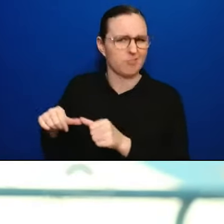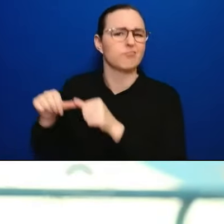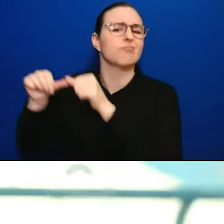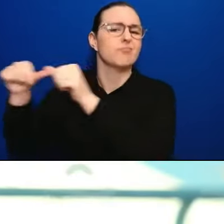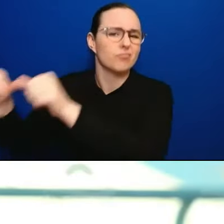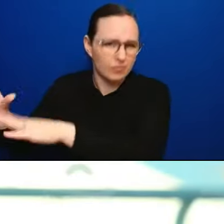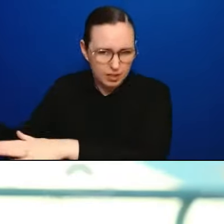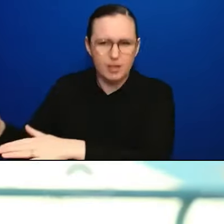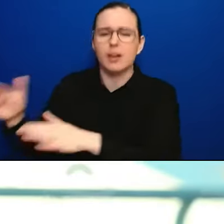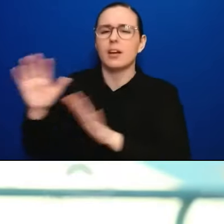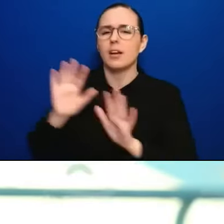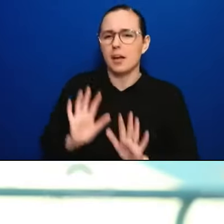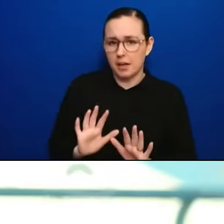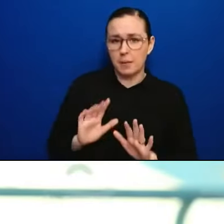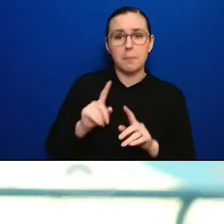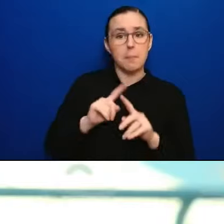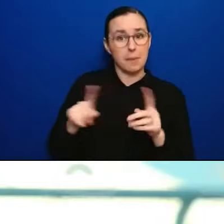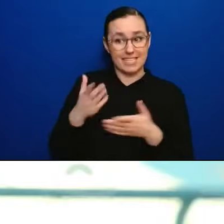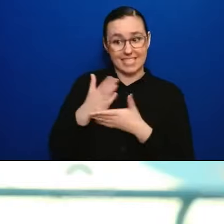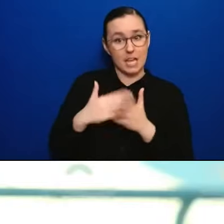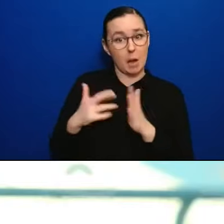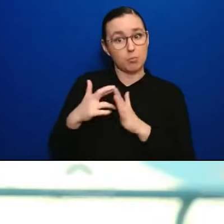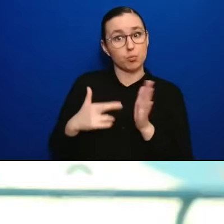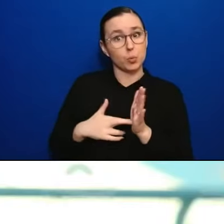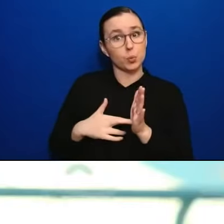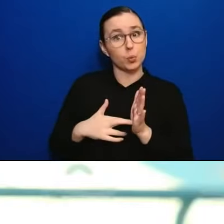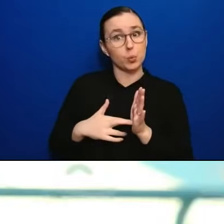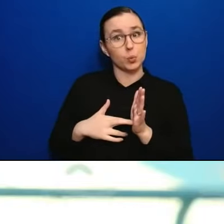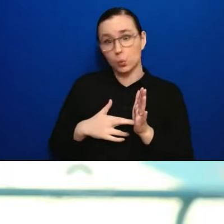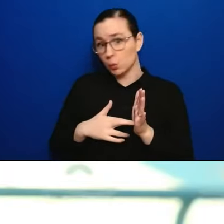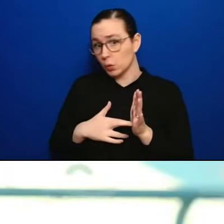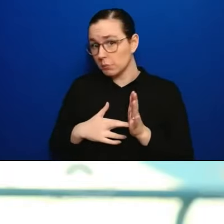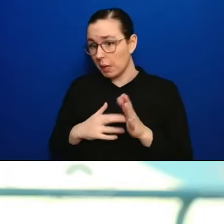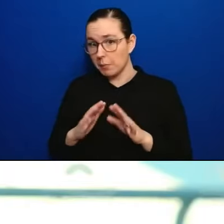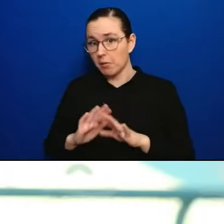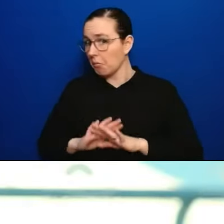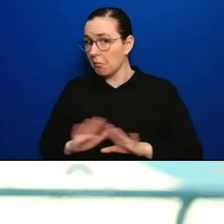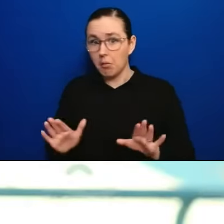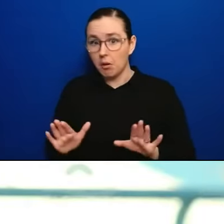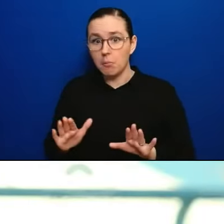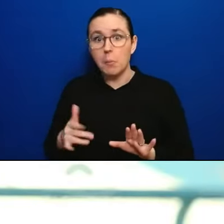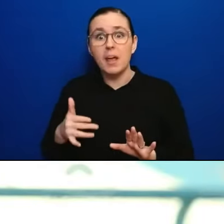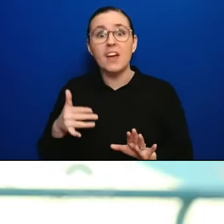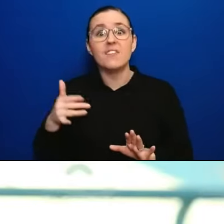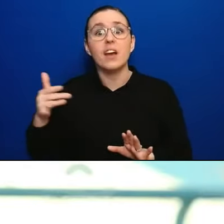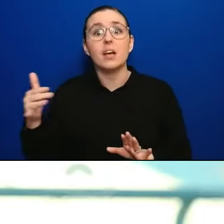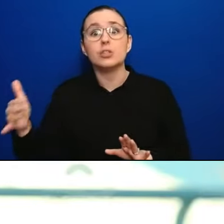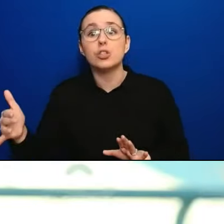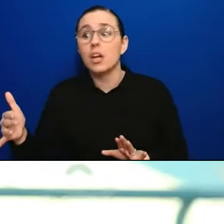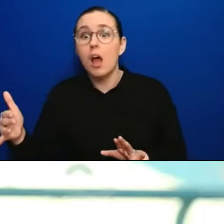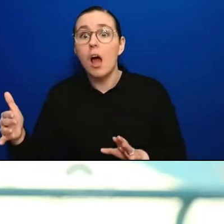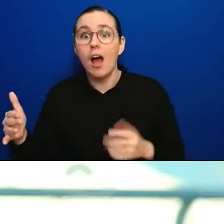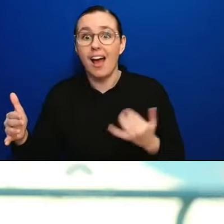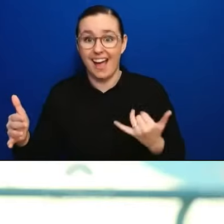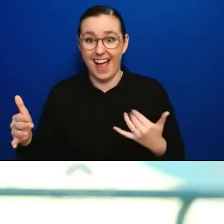there are some things that we will need to continue to do for another period of time. I do absolutely think that